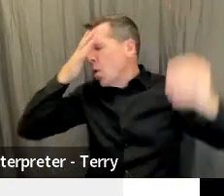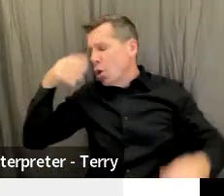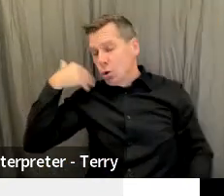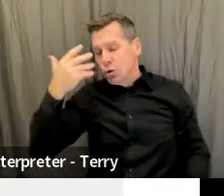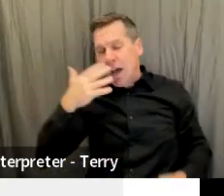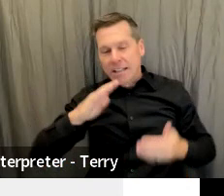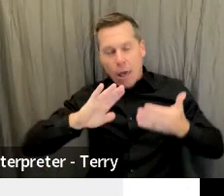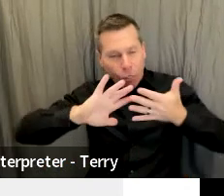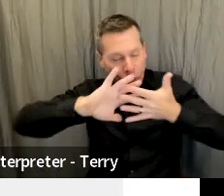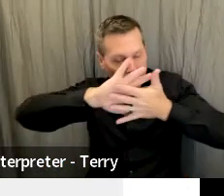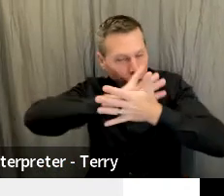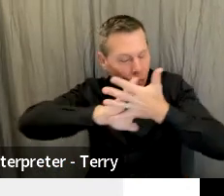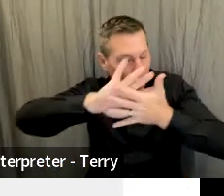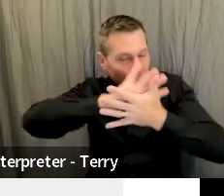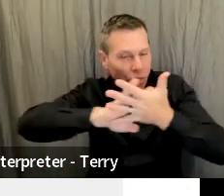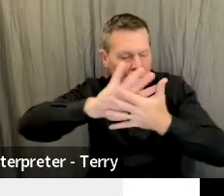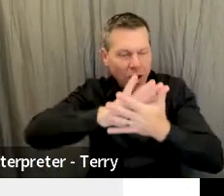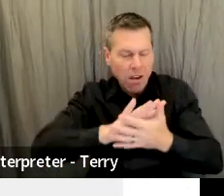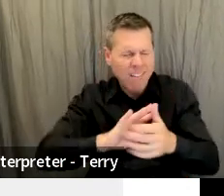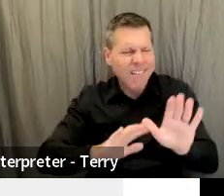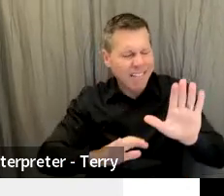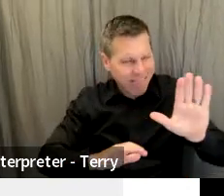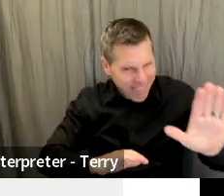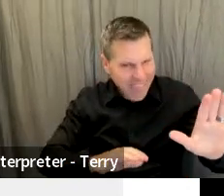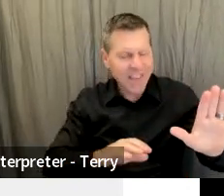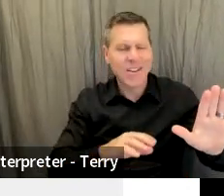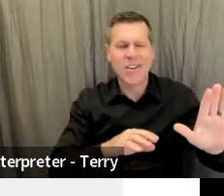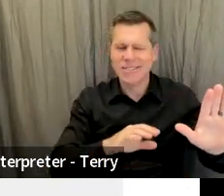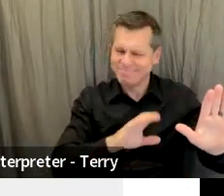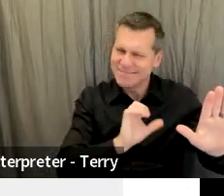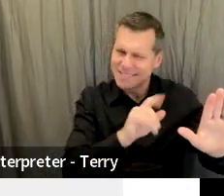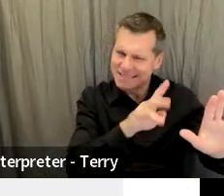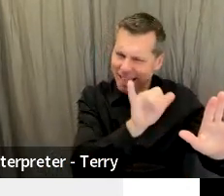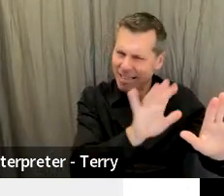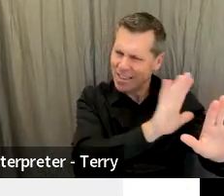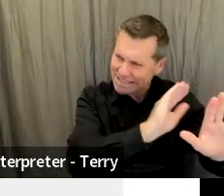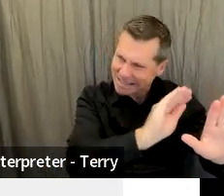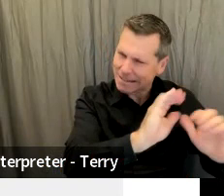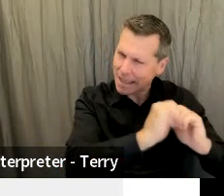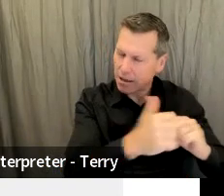each person's kind of separate style, kind of separate teaching style. And I thought this